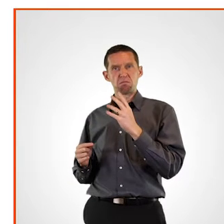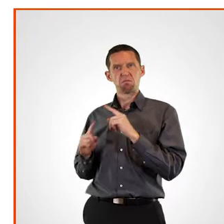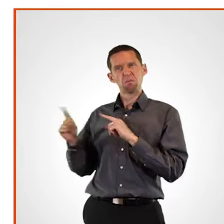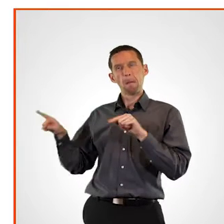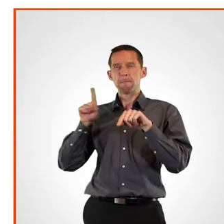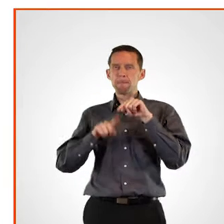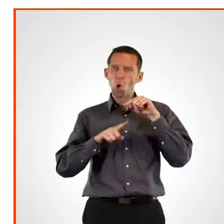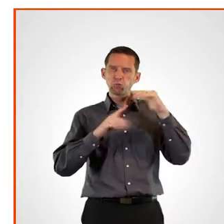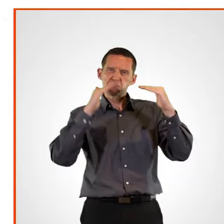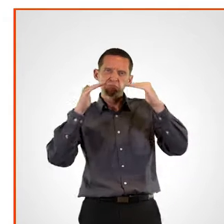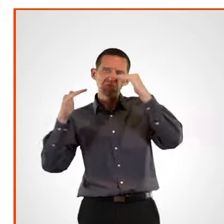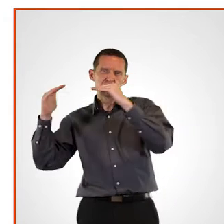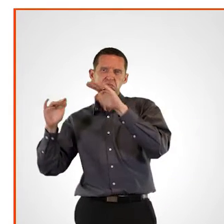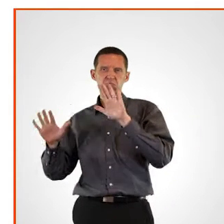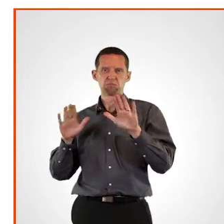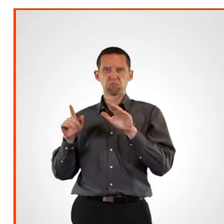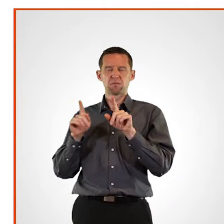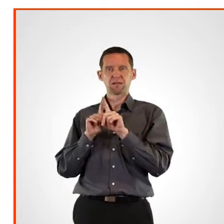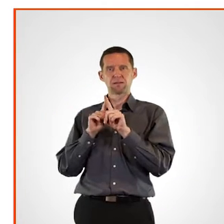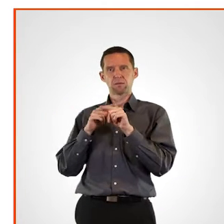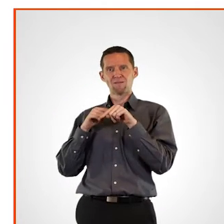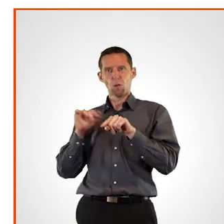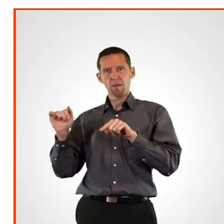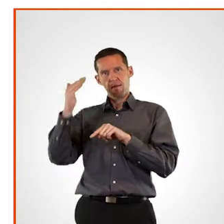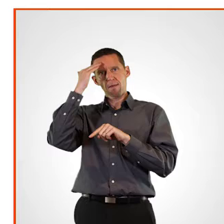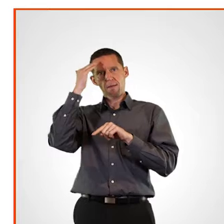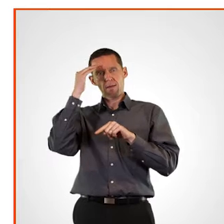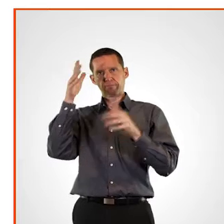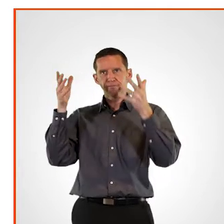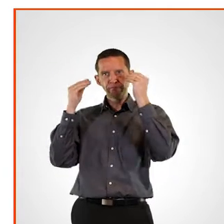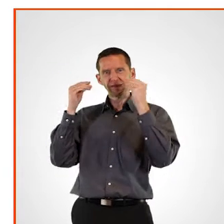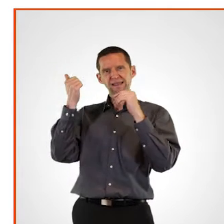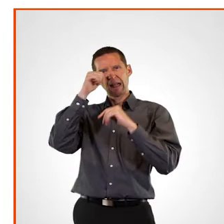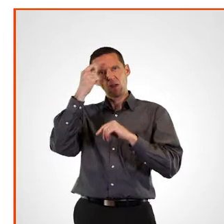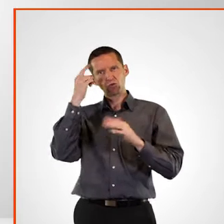these kids were pretty evenly matched and comparable in terms of their intelligence, which is important, because we know that can make a difference.